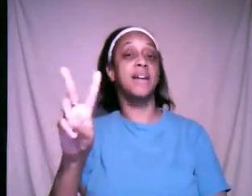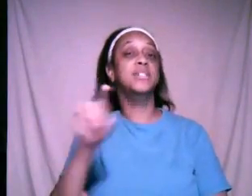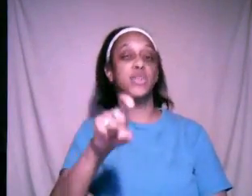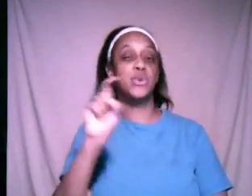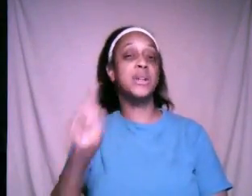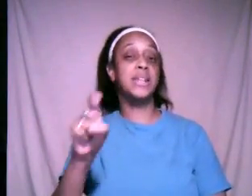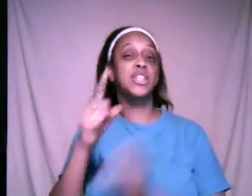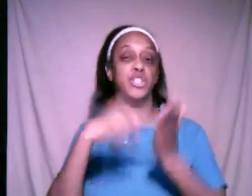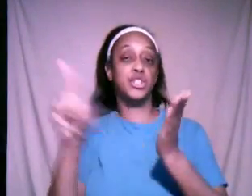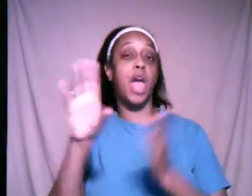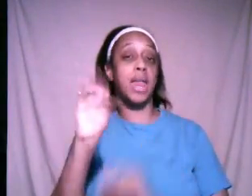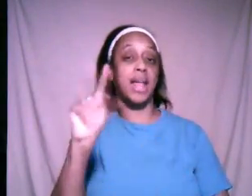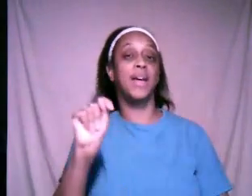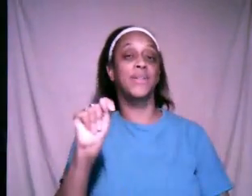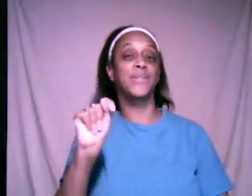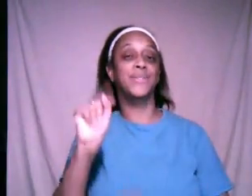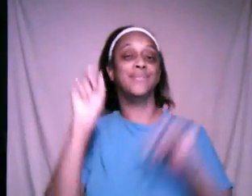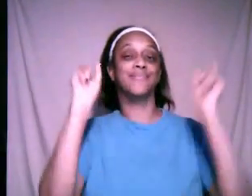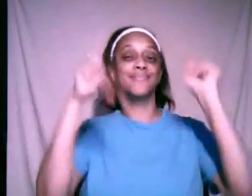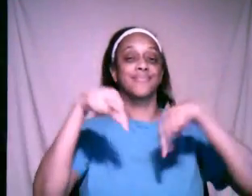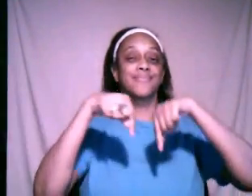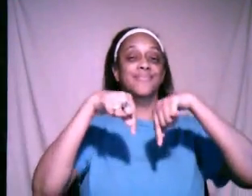you need to check out